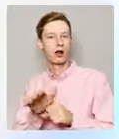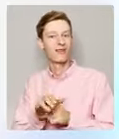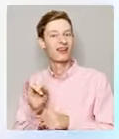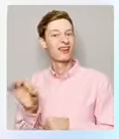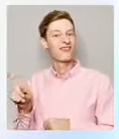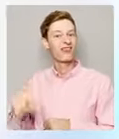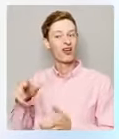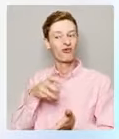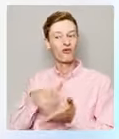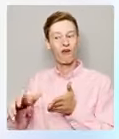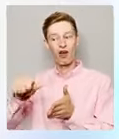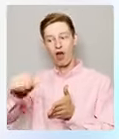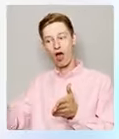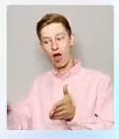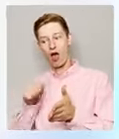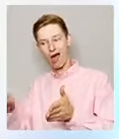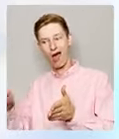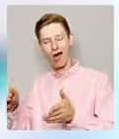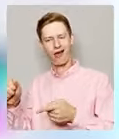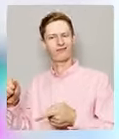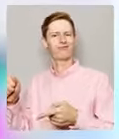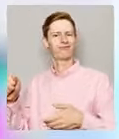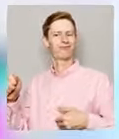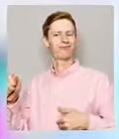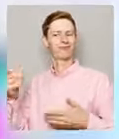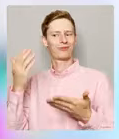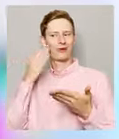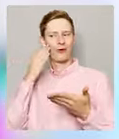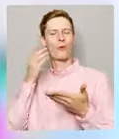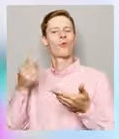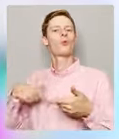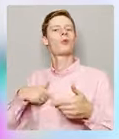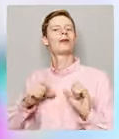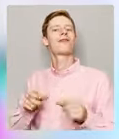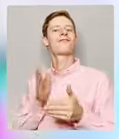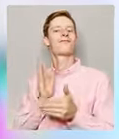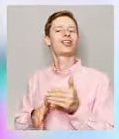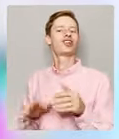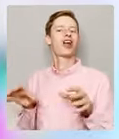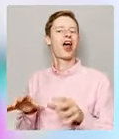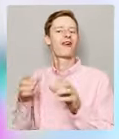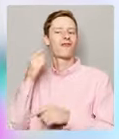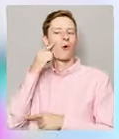and they roughly lower and pull back their hand, we can compensate and complete the action for them.